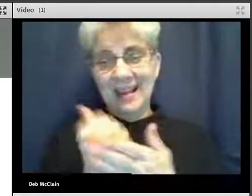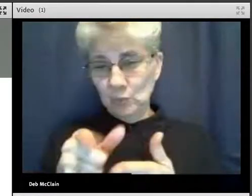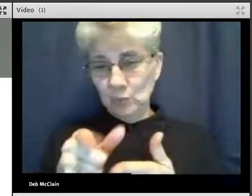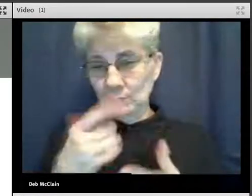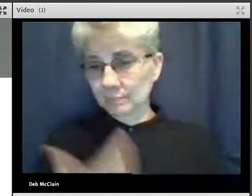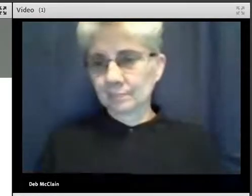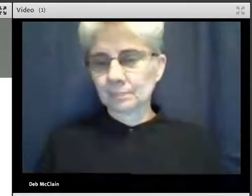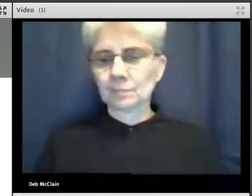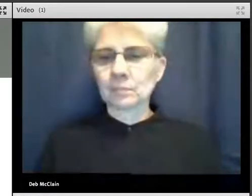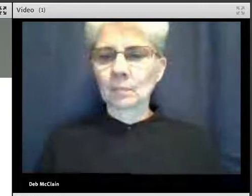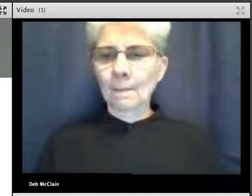If that helps you.